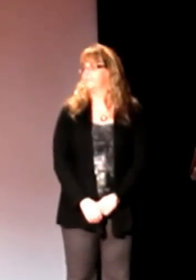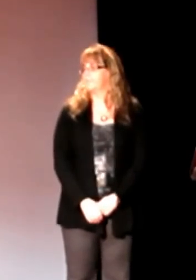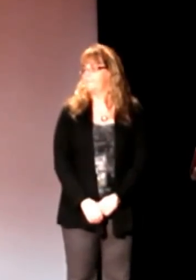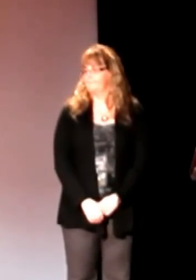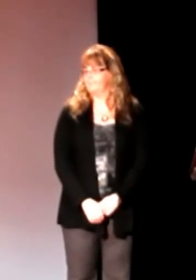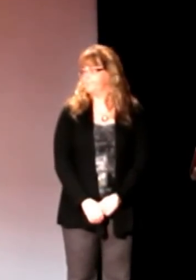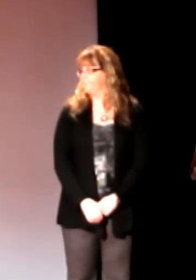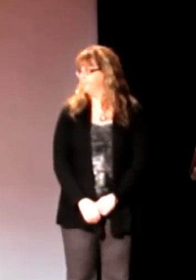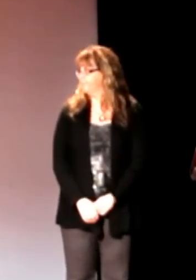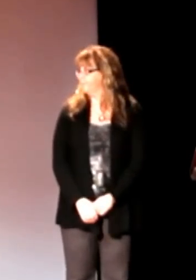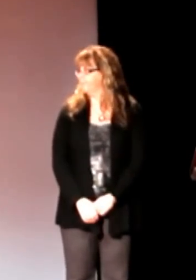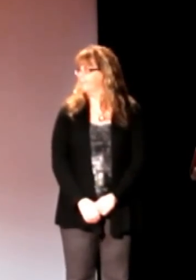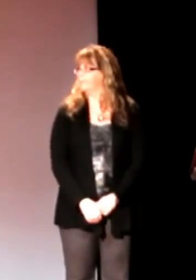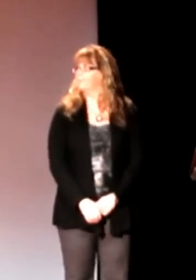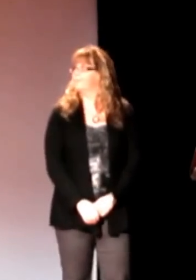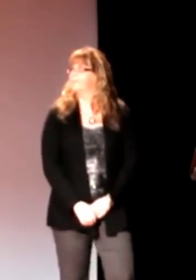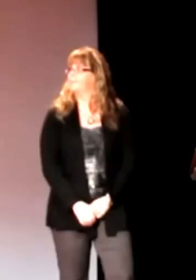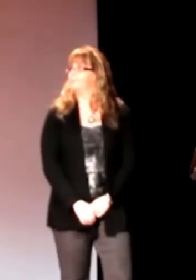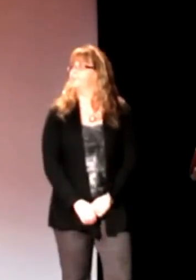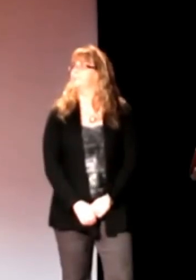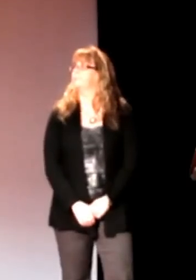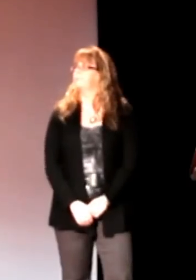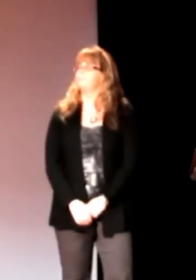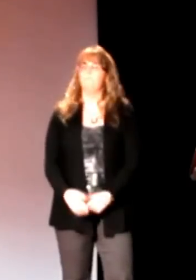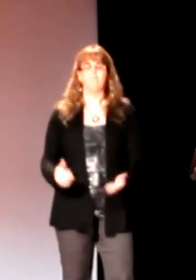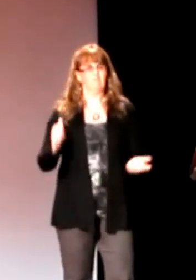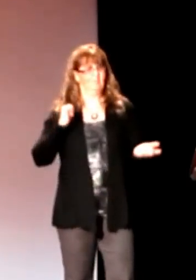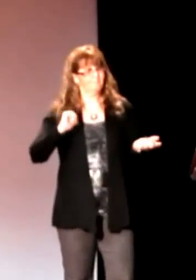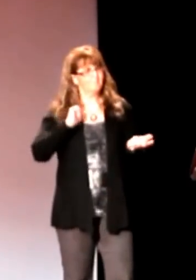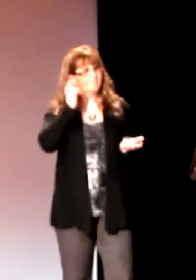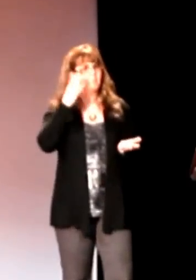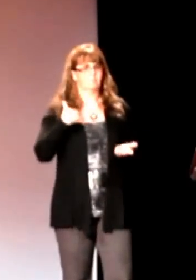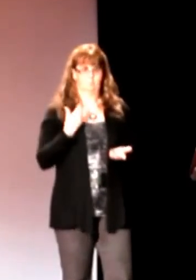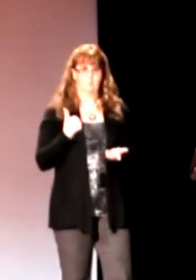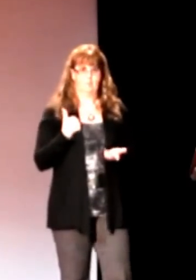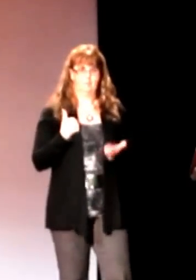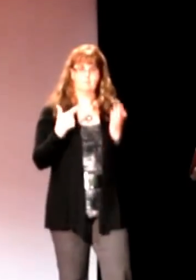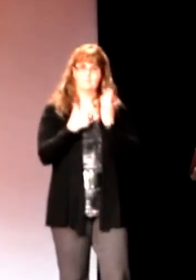Let us investigate why Lina is not succeeding at being understood here.